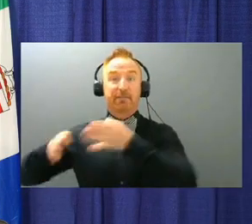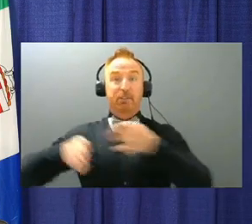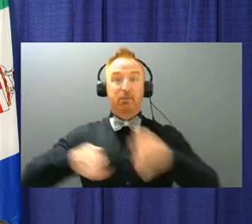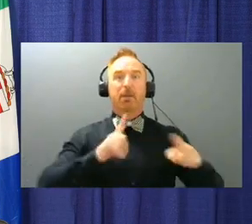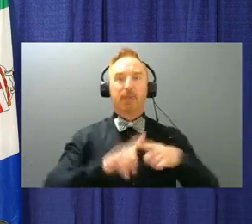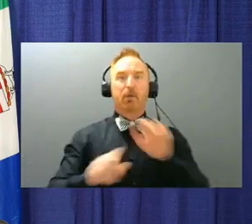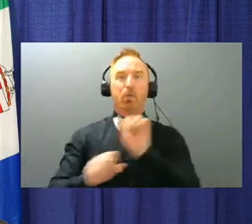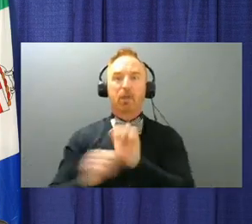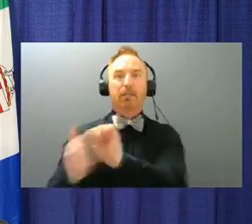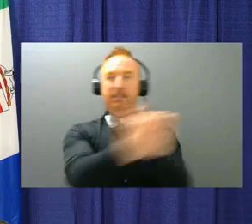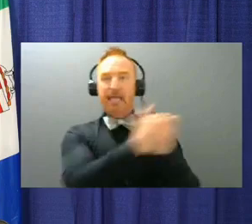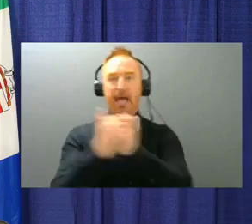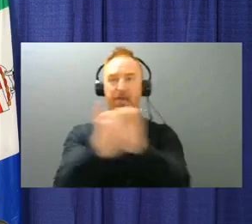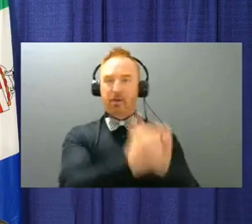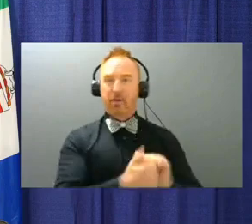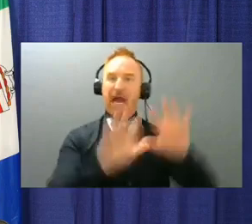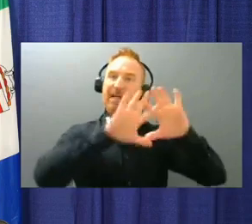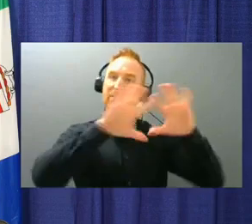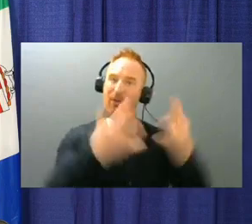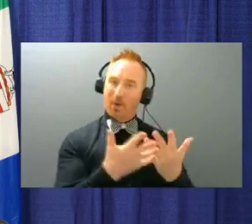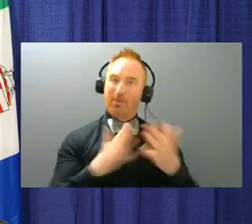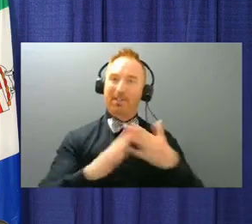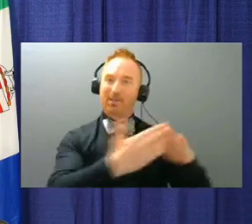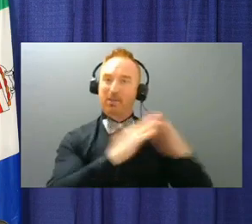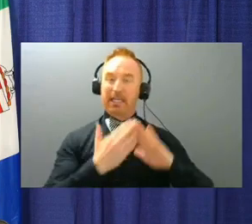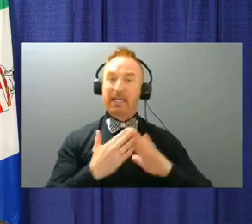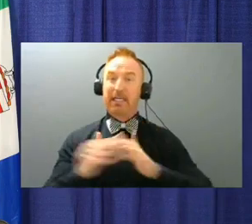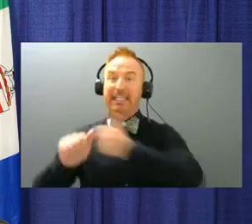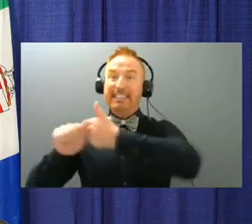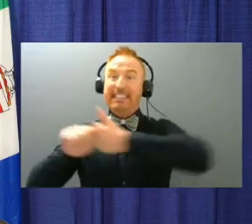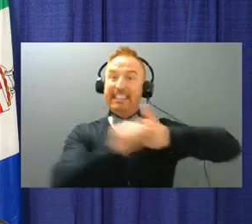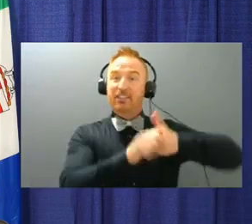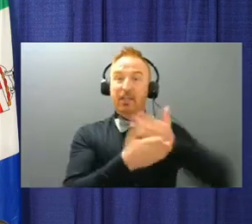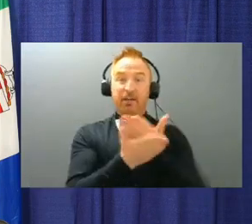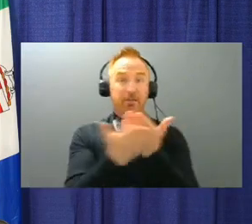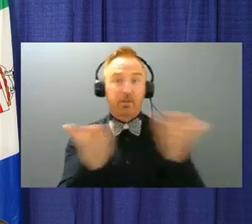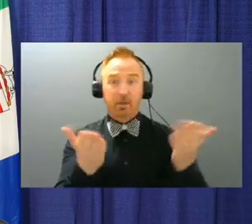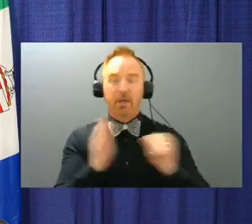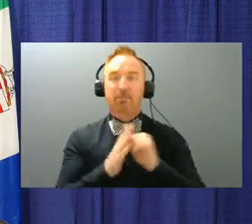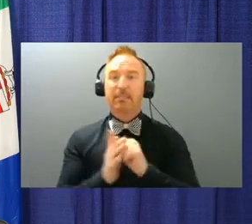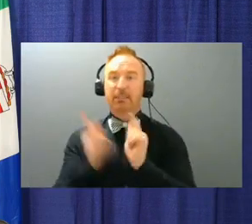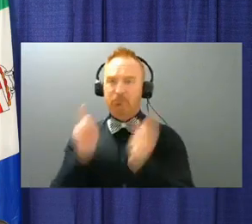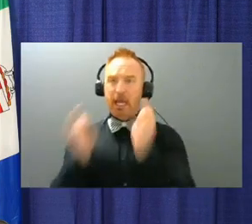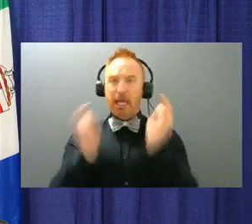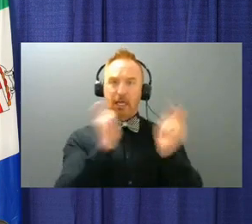together as a community. Each and every one of you're making changes, adjustments, and